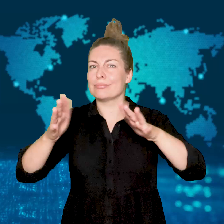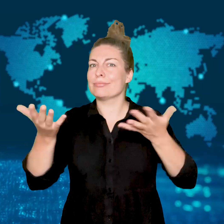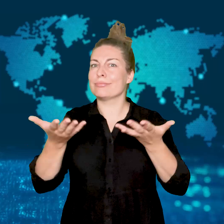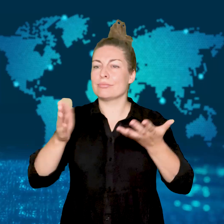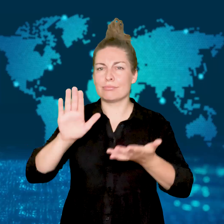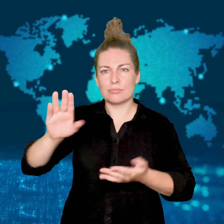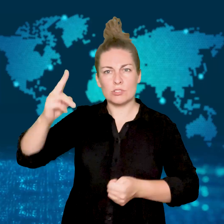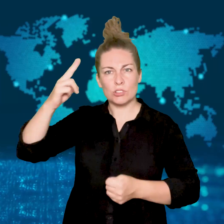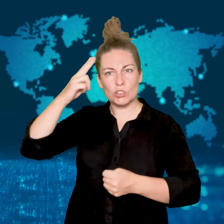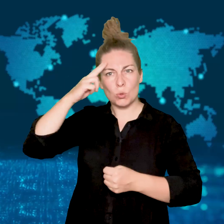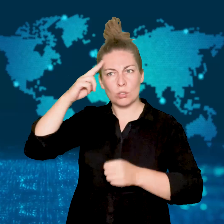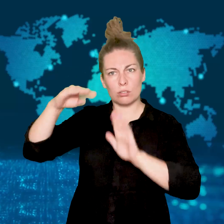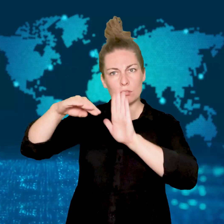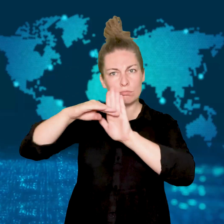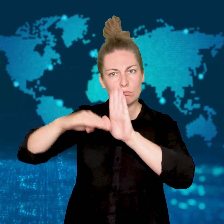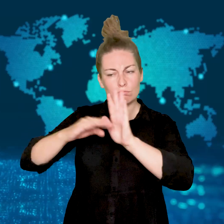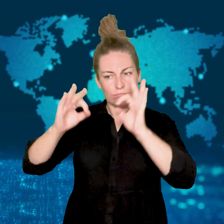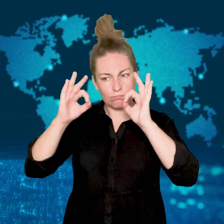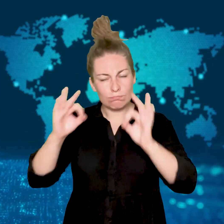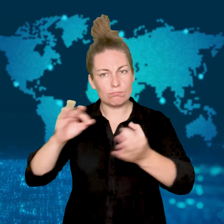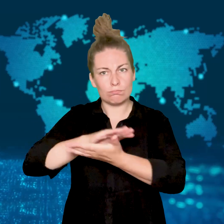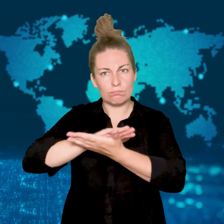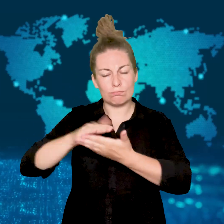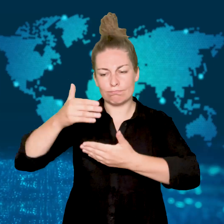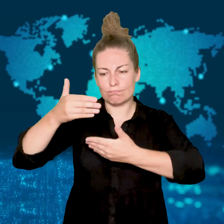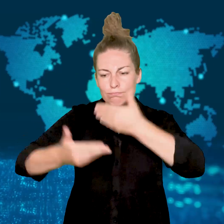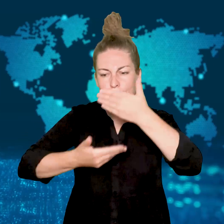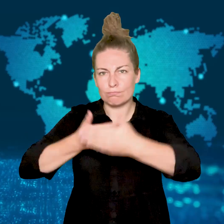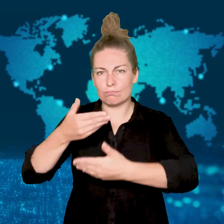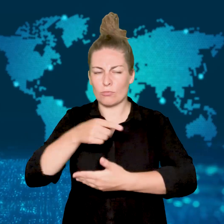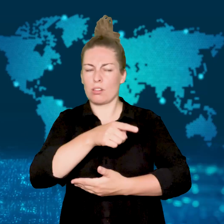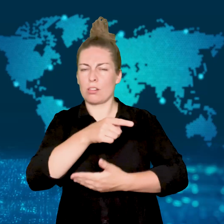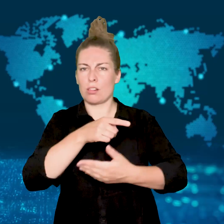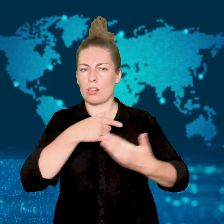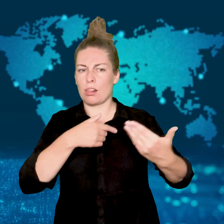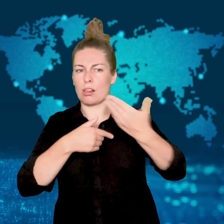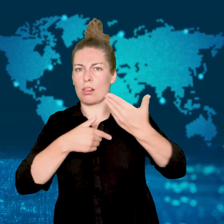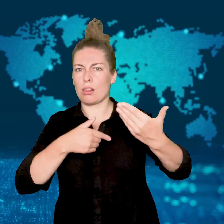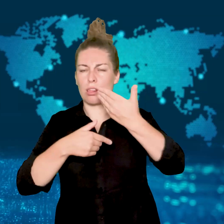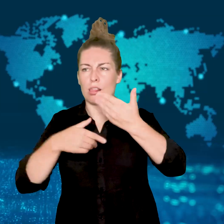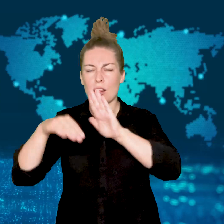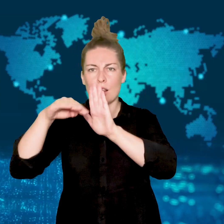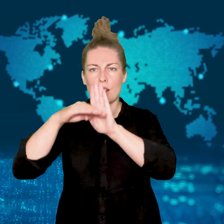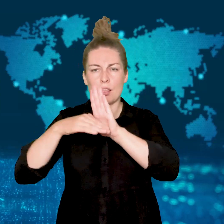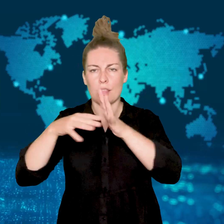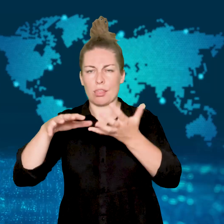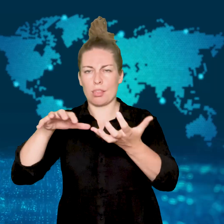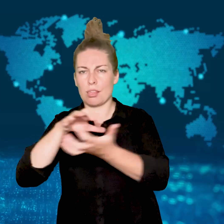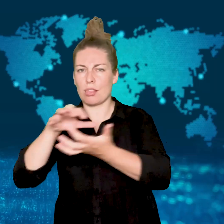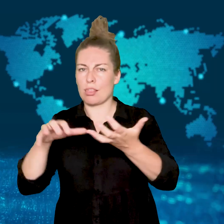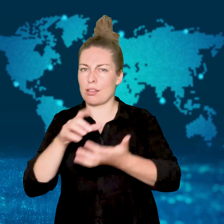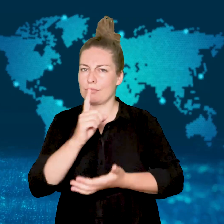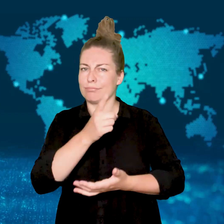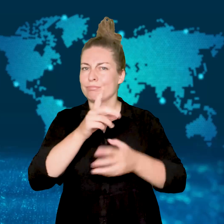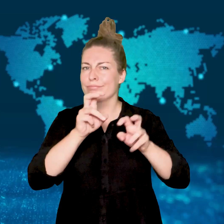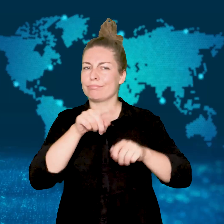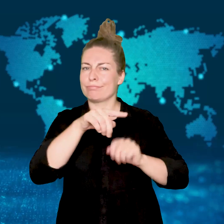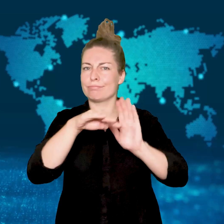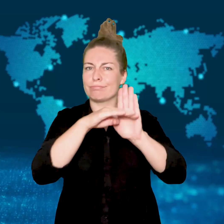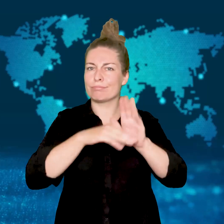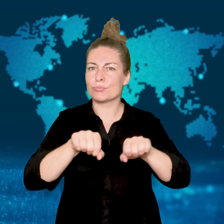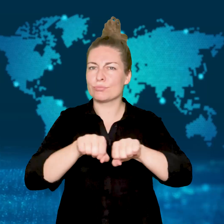He is charged with using social media to "destabilize public order."